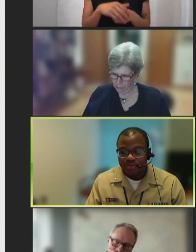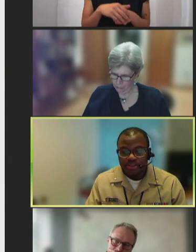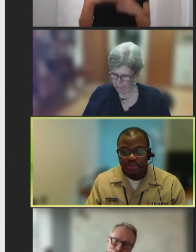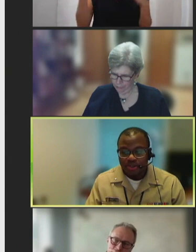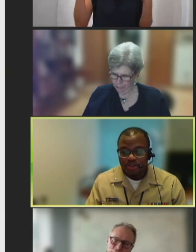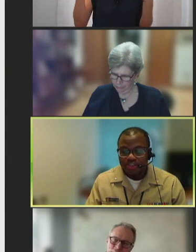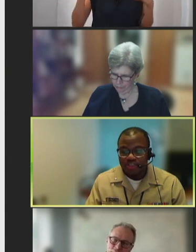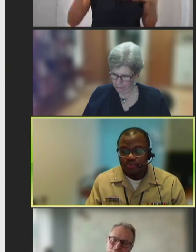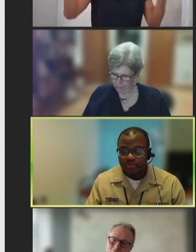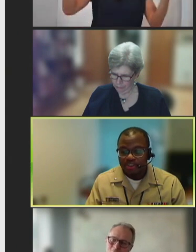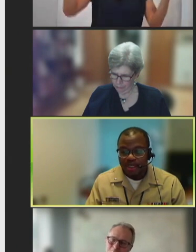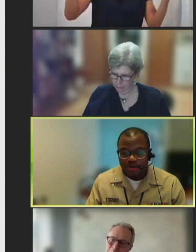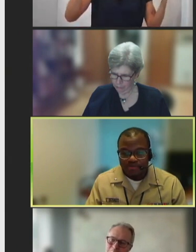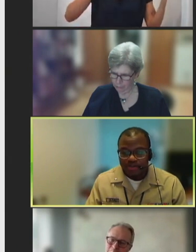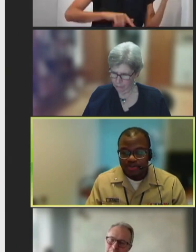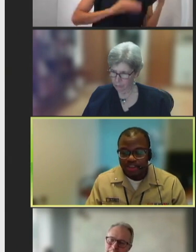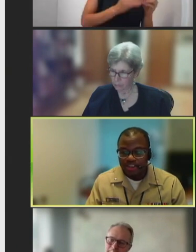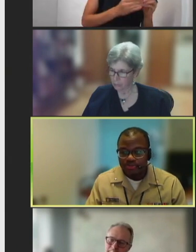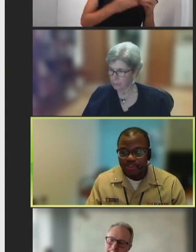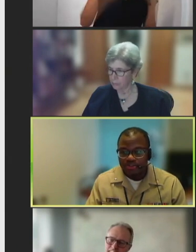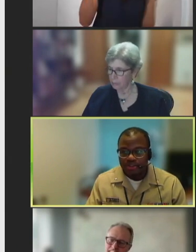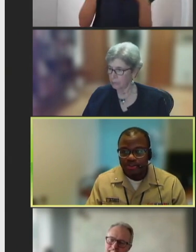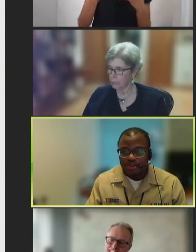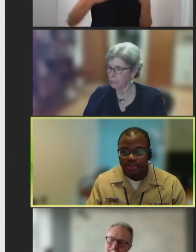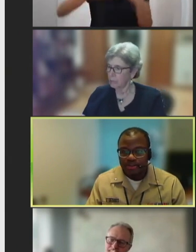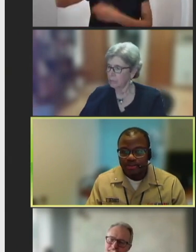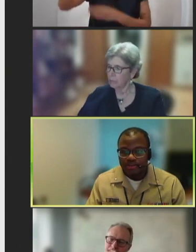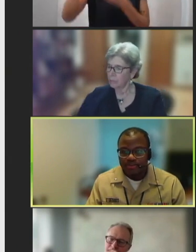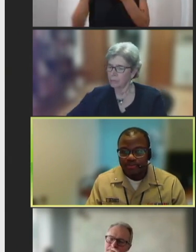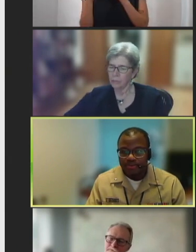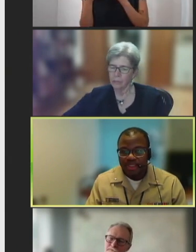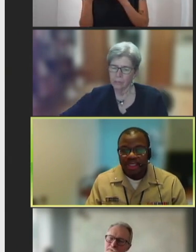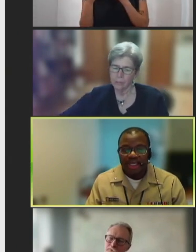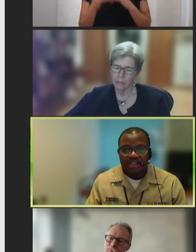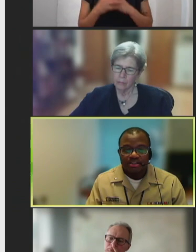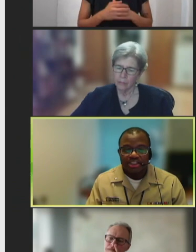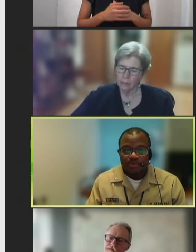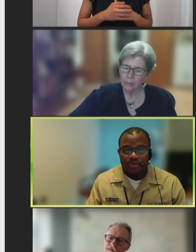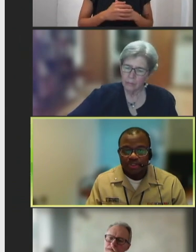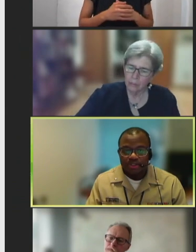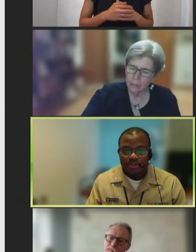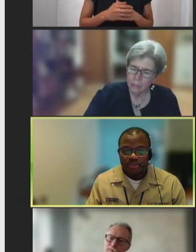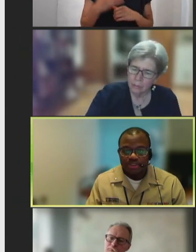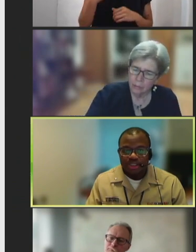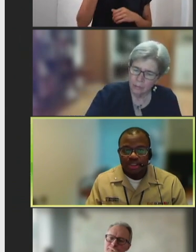and the darker shades represent higher values on each measure. And in typical years,